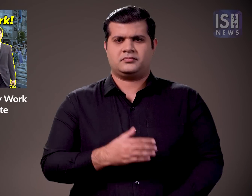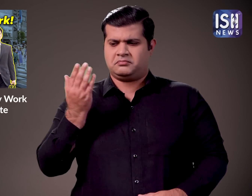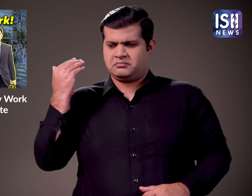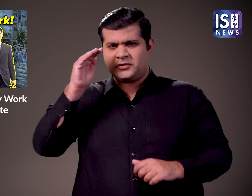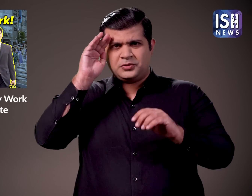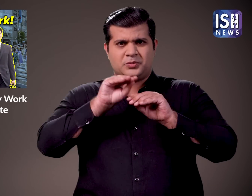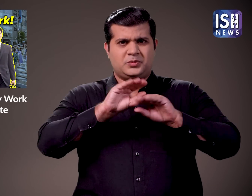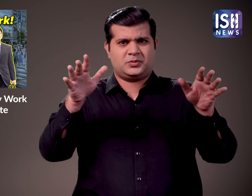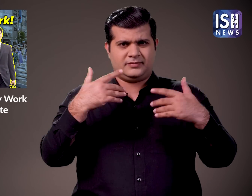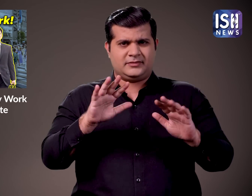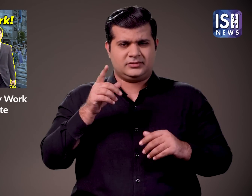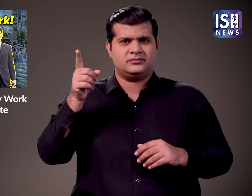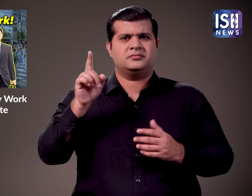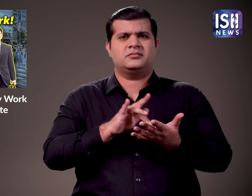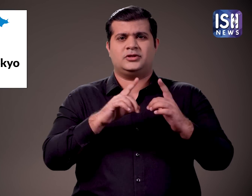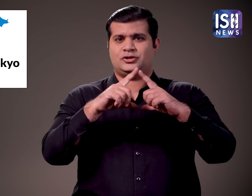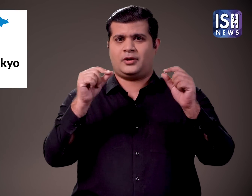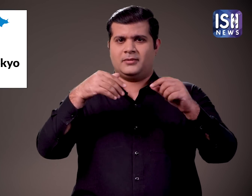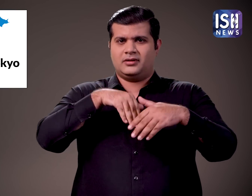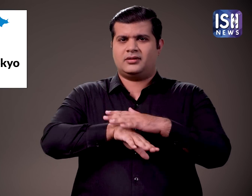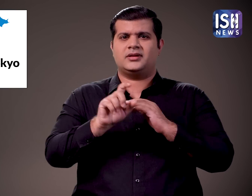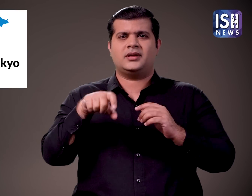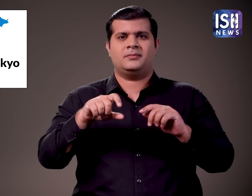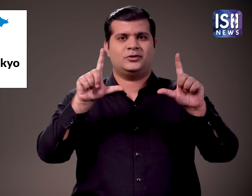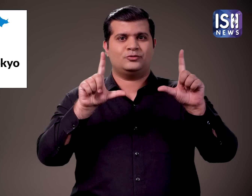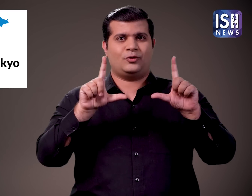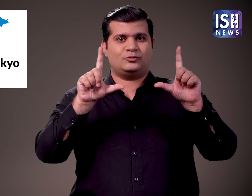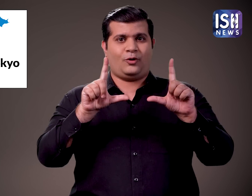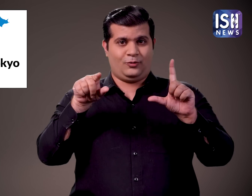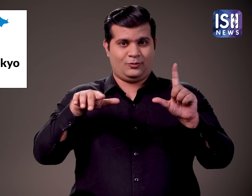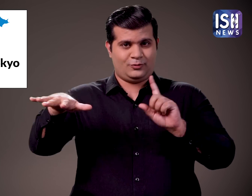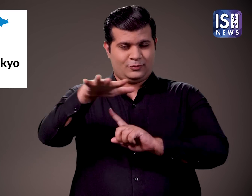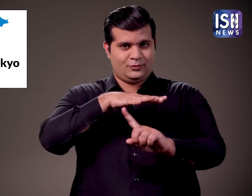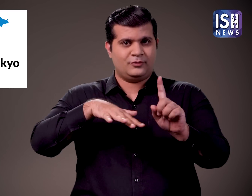Recently, there was a news from Japan's capital, Tokyo.